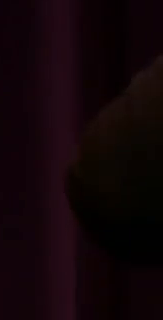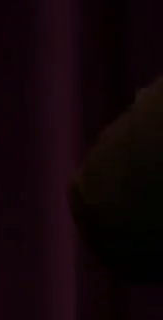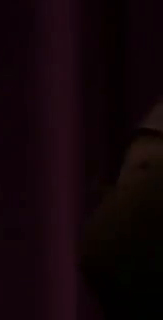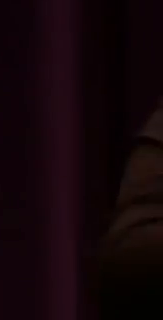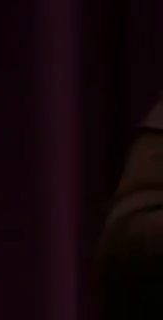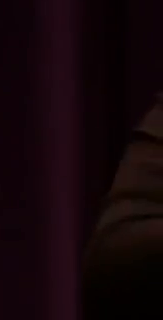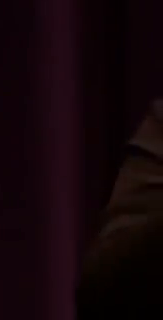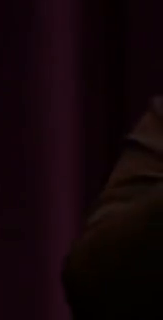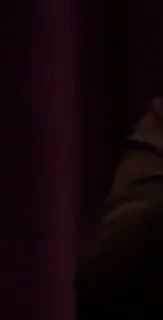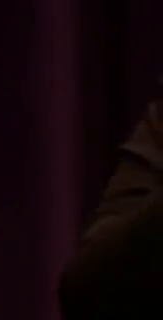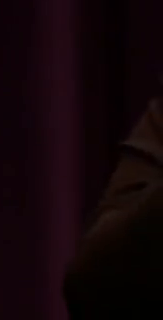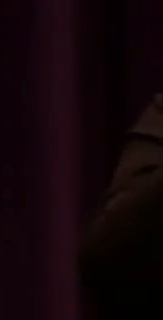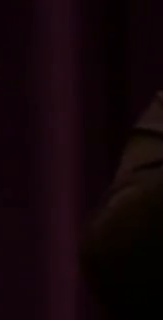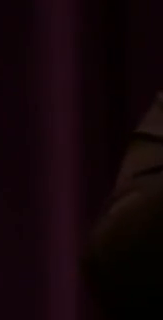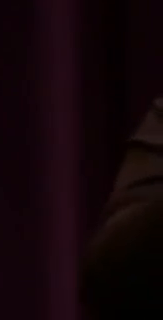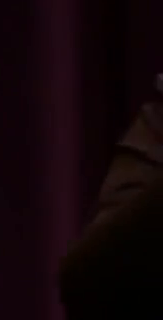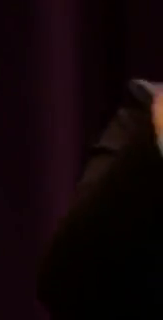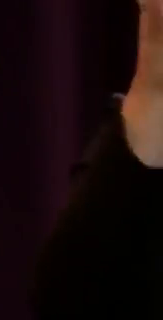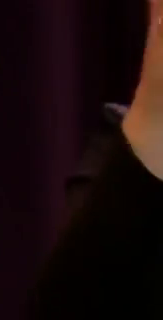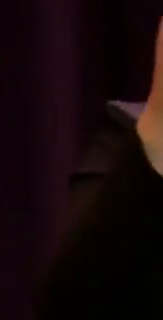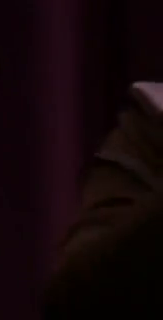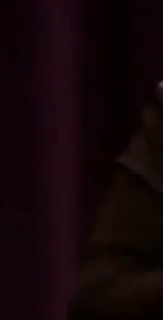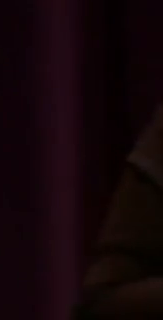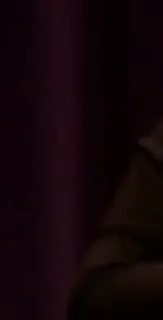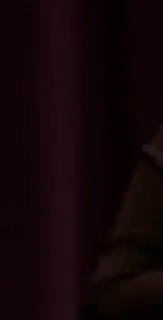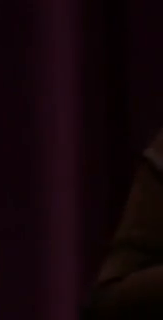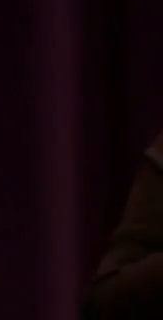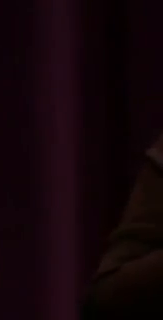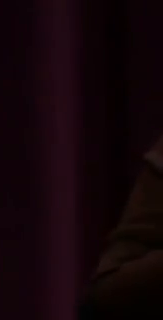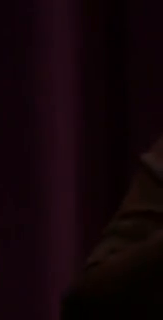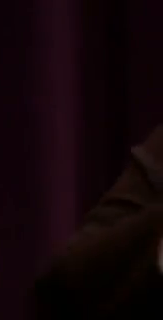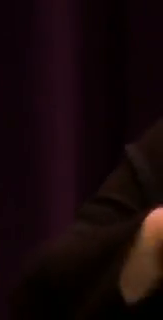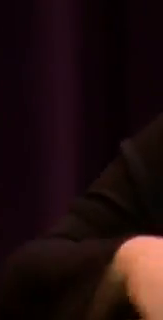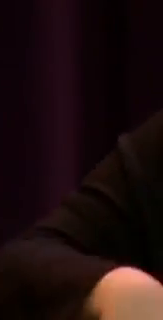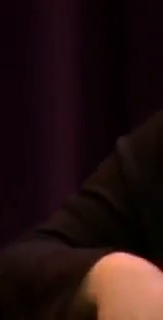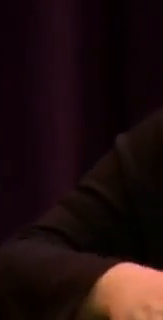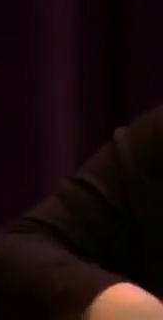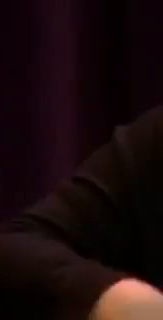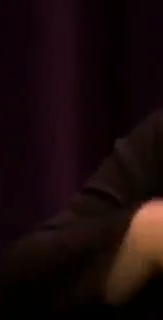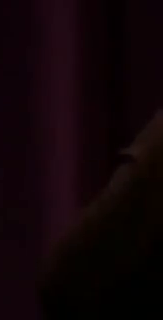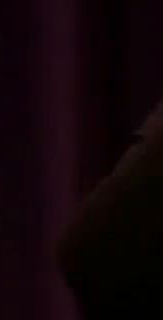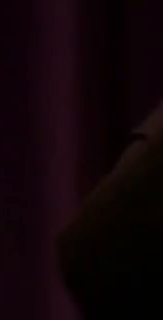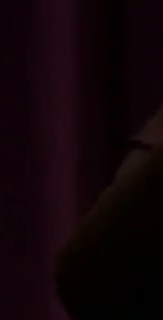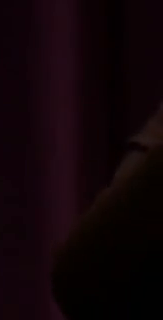AND I HAD NEVER -- YAY! I HAD NEVER SEEN A BLACK BUS